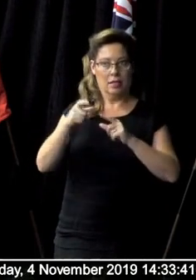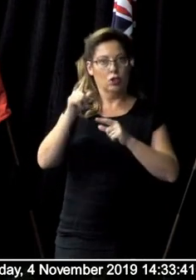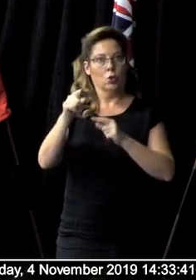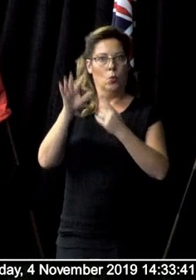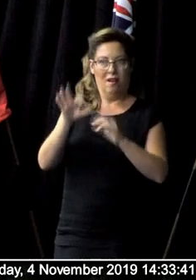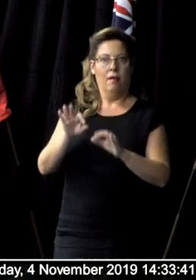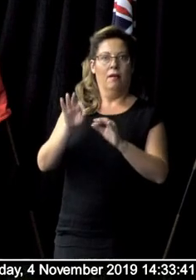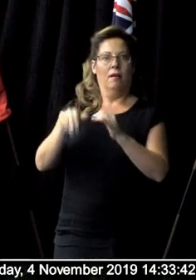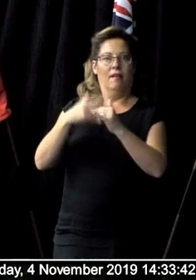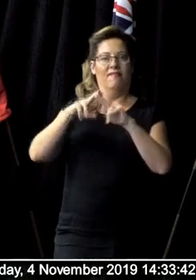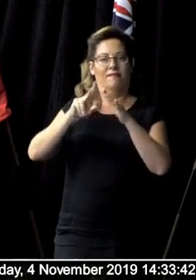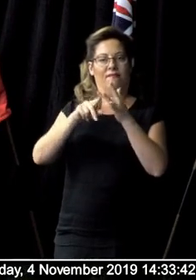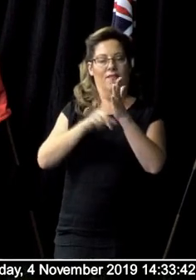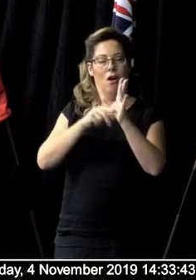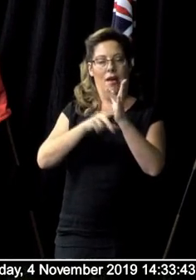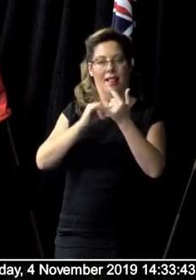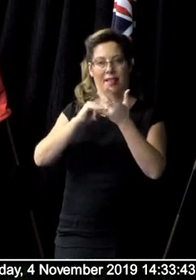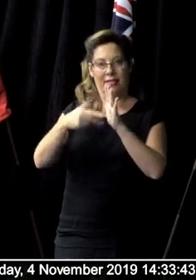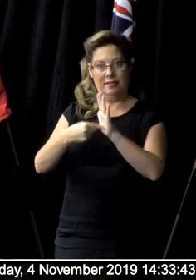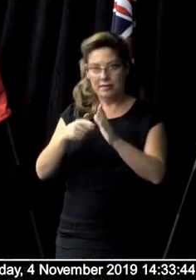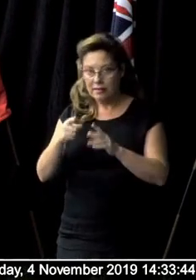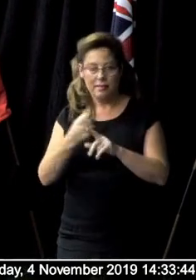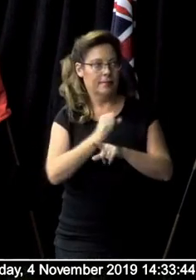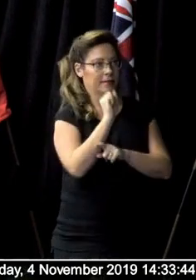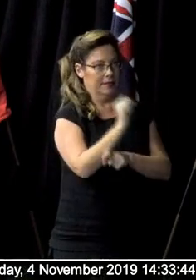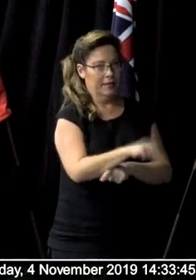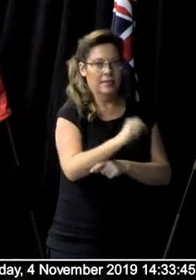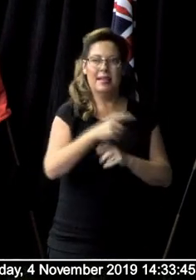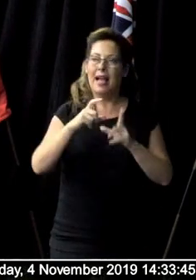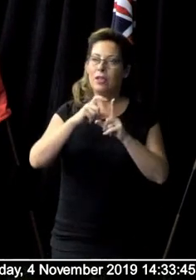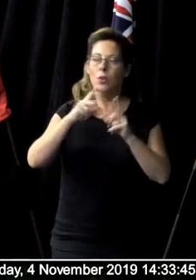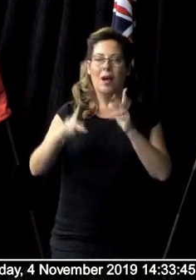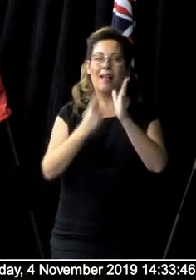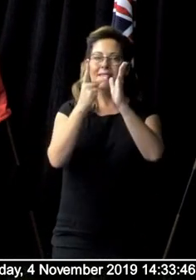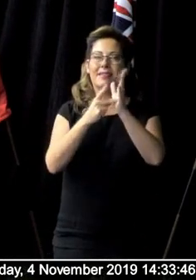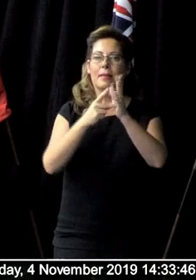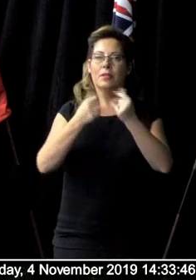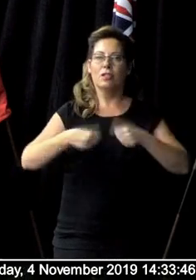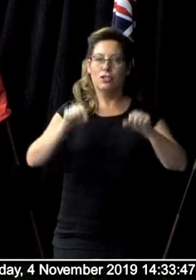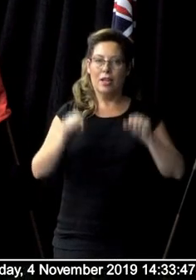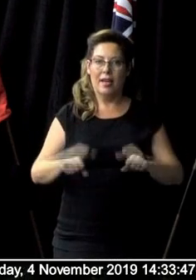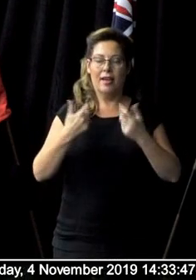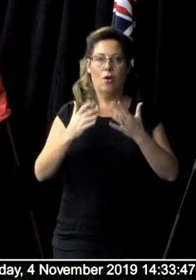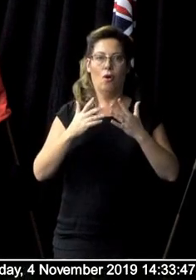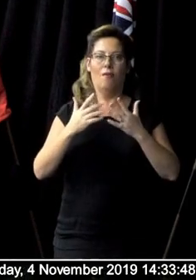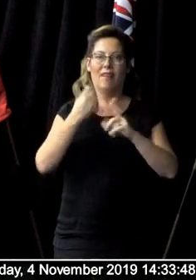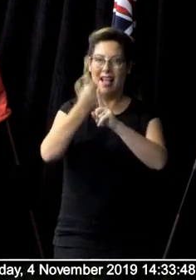Disability Advocacy Network of Australia? Yes, I am. And the secretary, as well as your role of CEO,